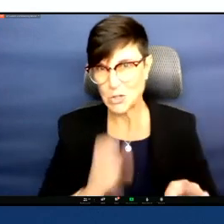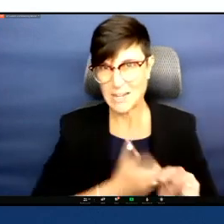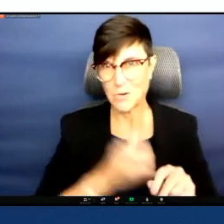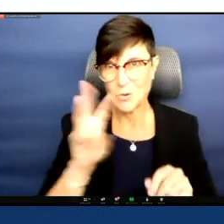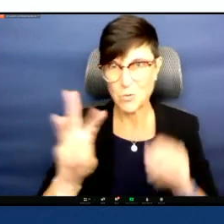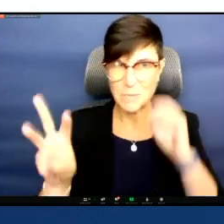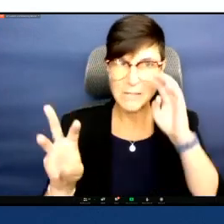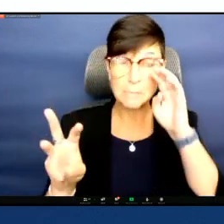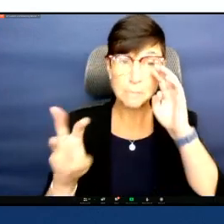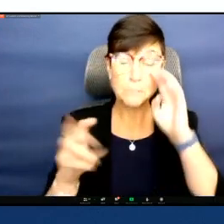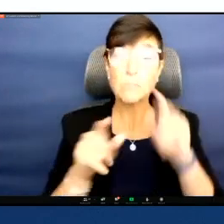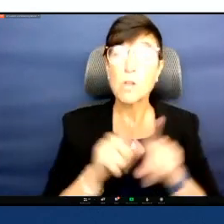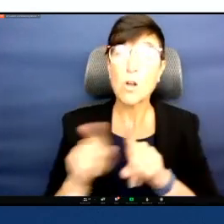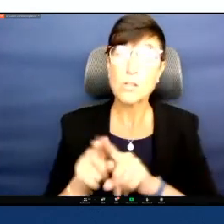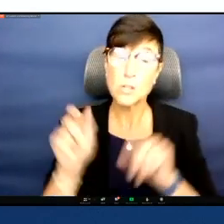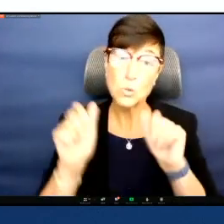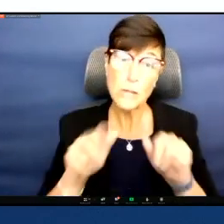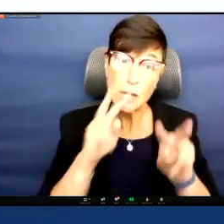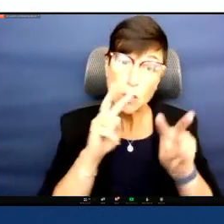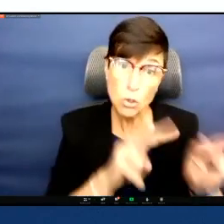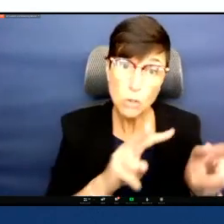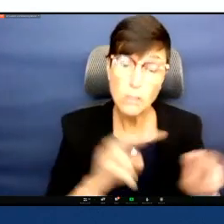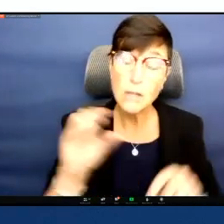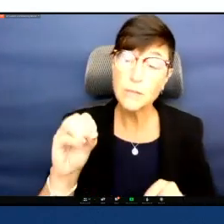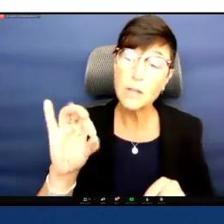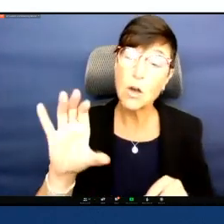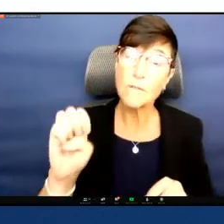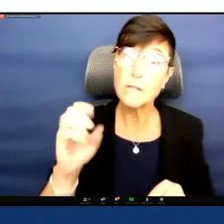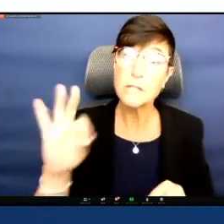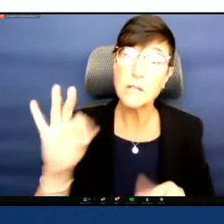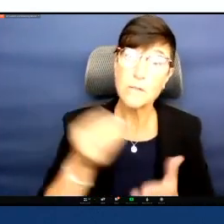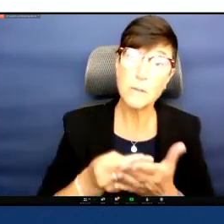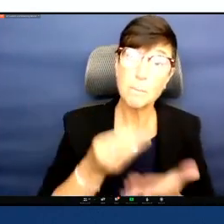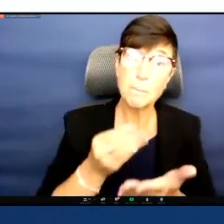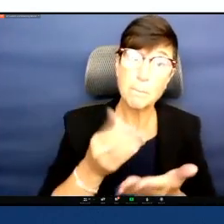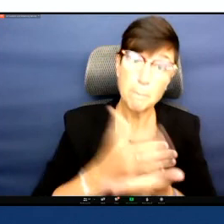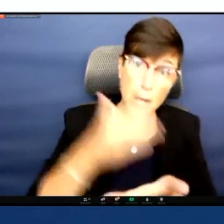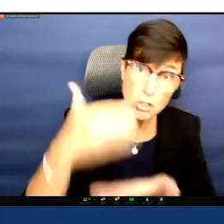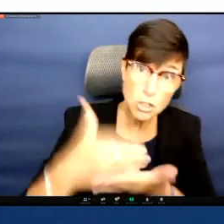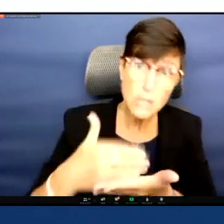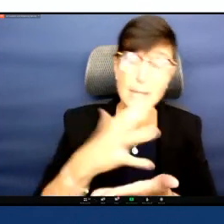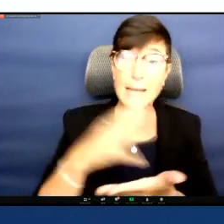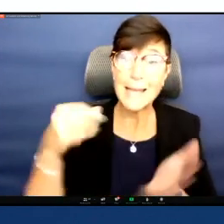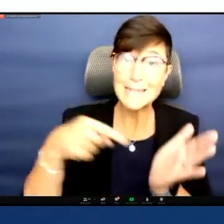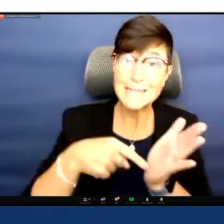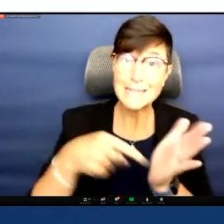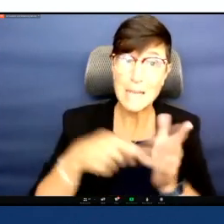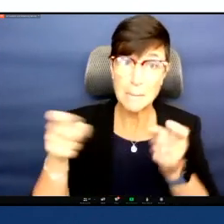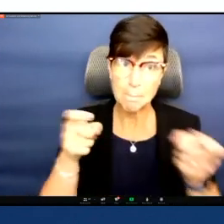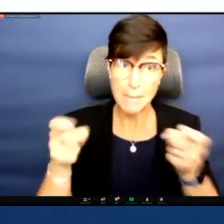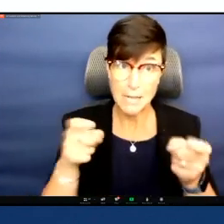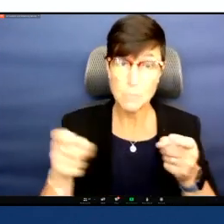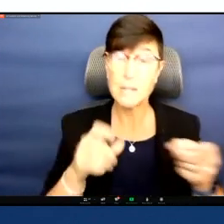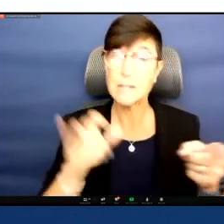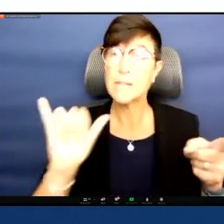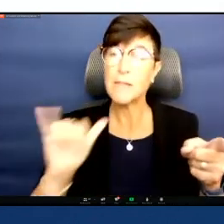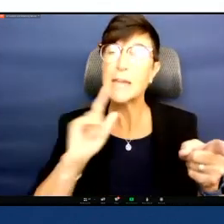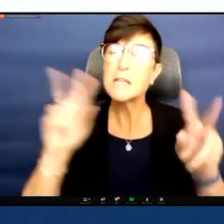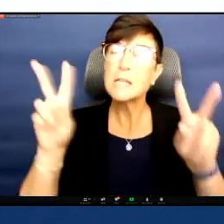from the Office of Budget and Debt Management web page. This tool allows you to explore a breakdown of the county's budget by agency